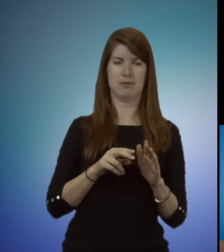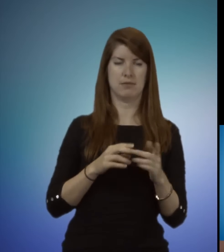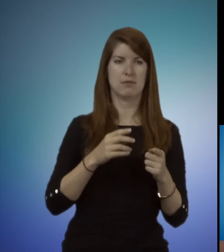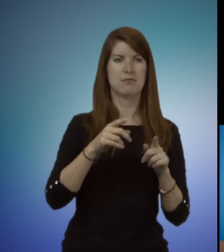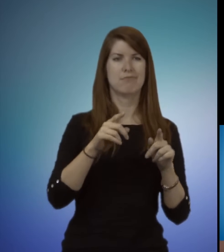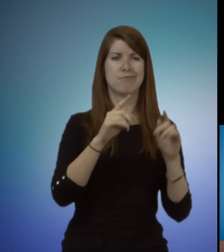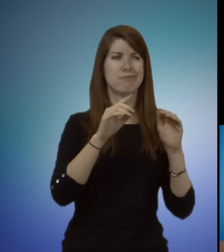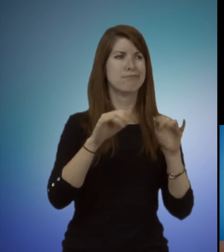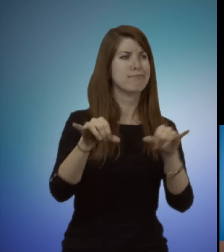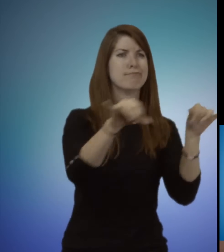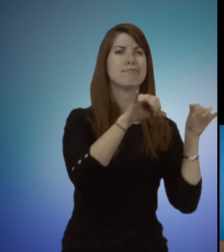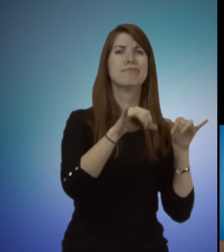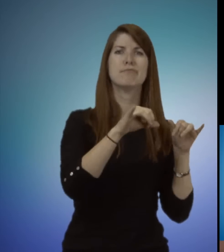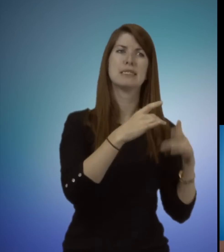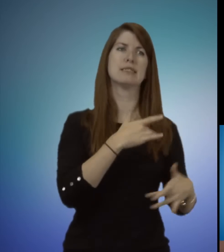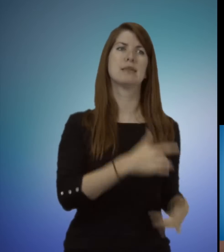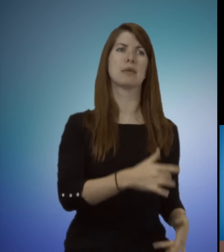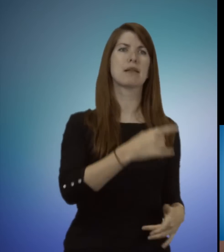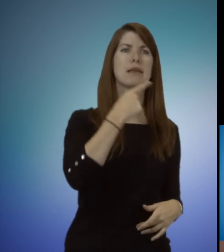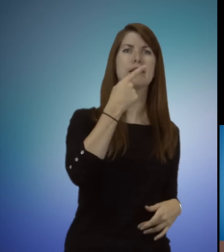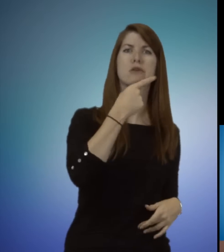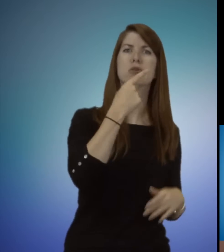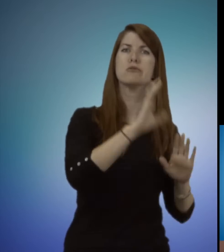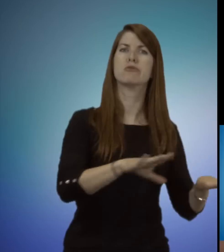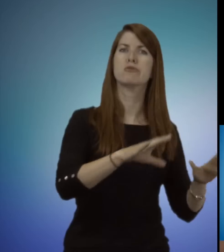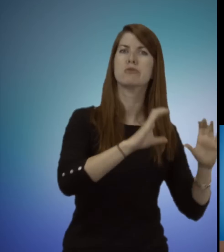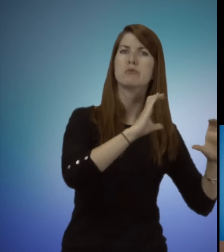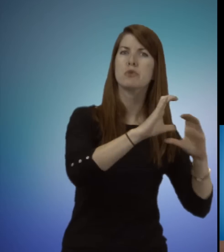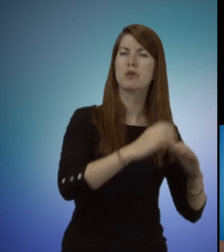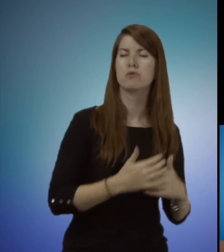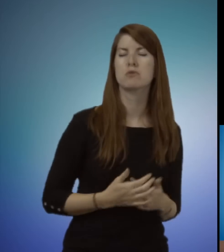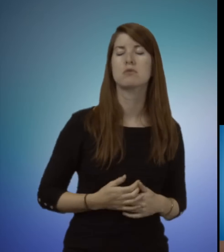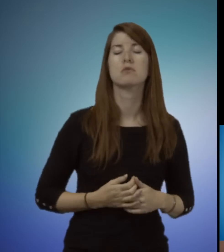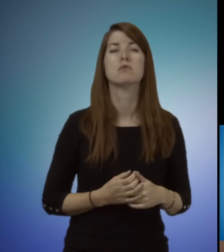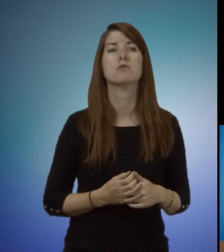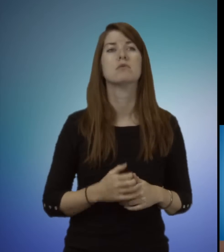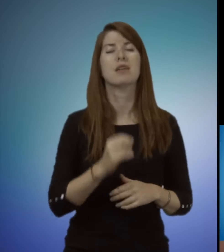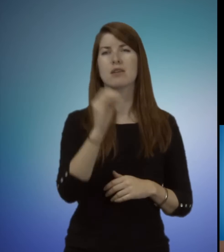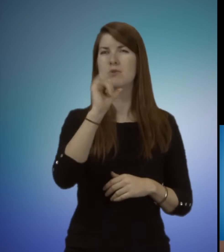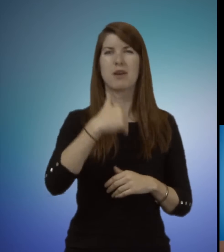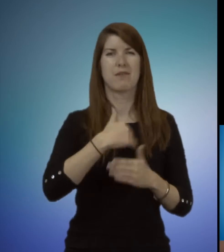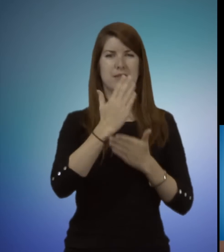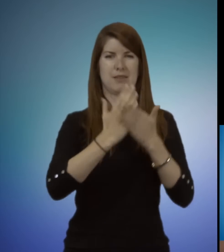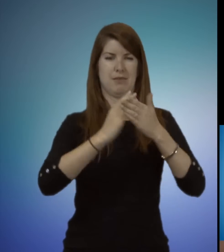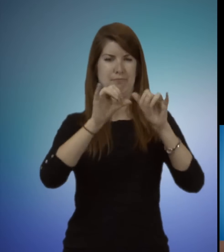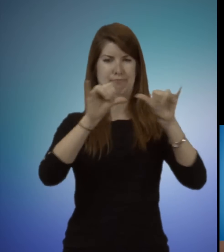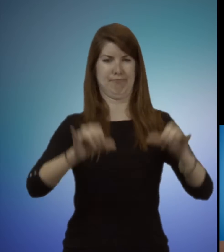as typically hearing children communicate, and we need to make sure that there is some mechanism in place